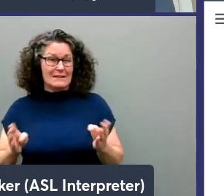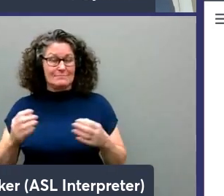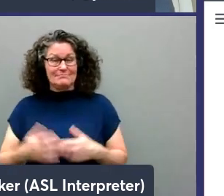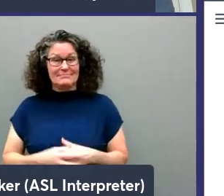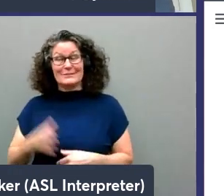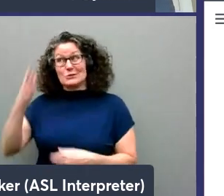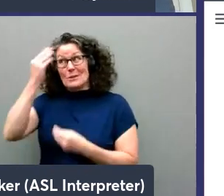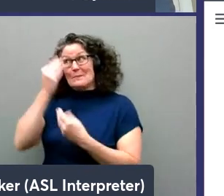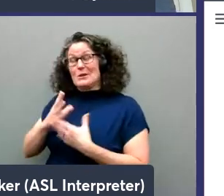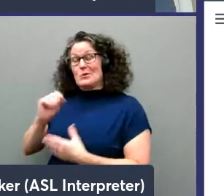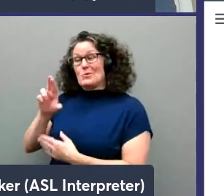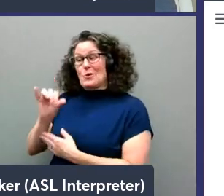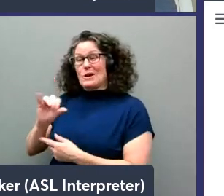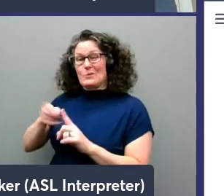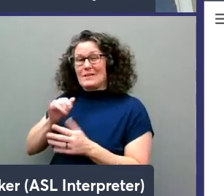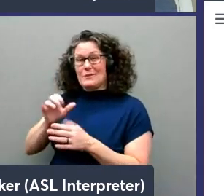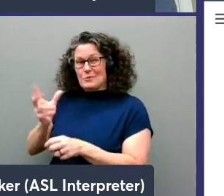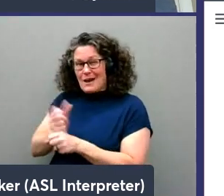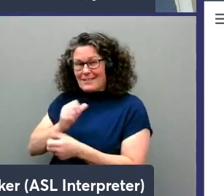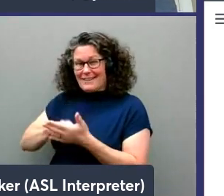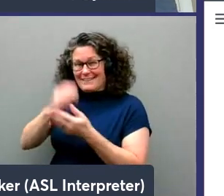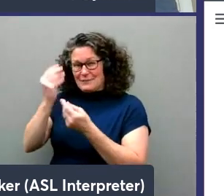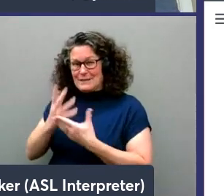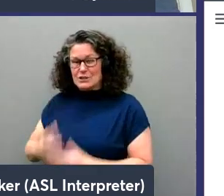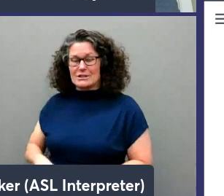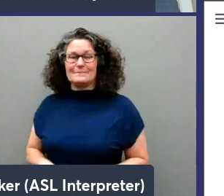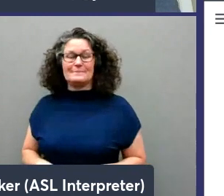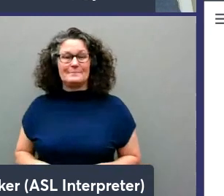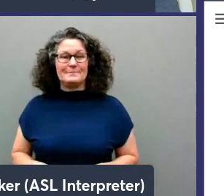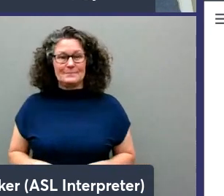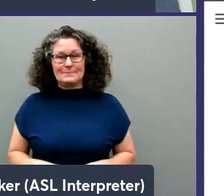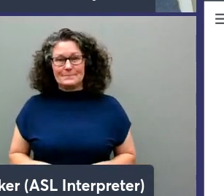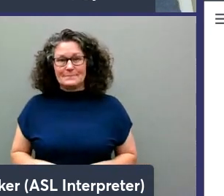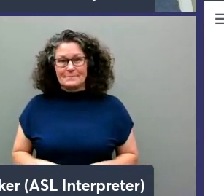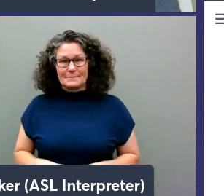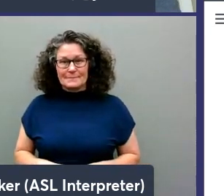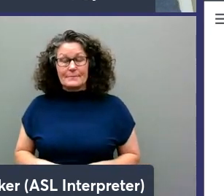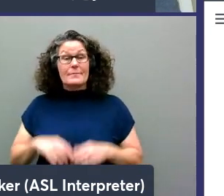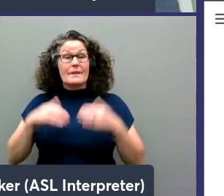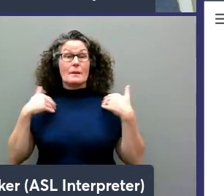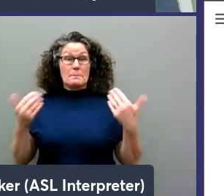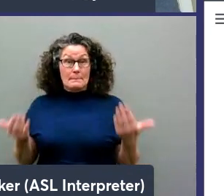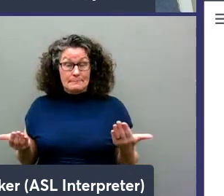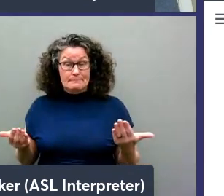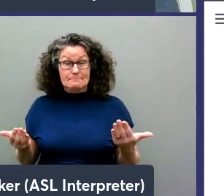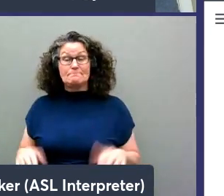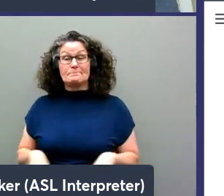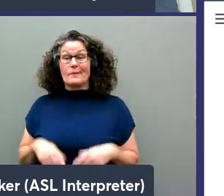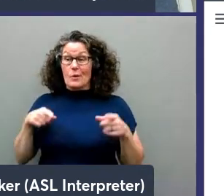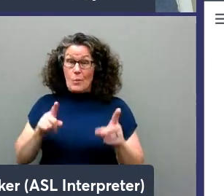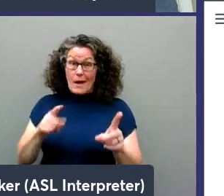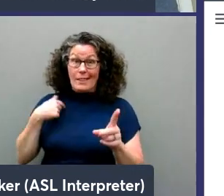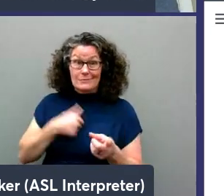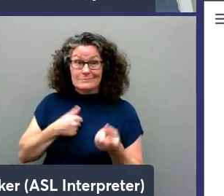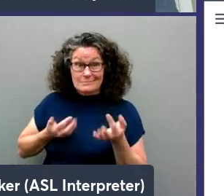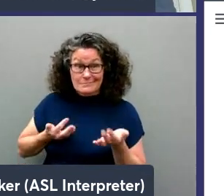when you've got that information. (chuckle) Meanwhile, I wanna show you this function.